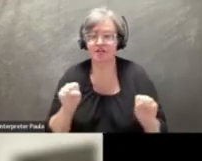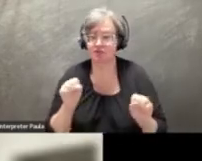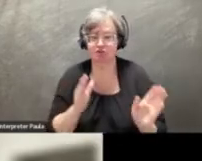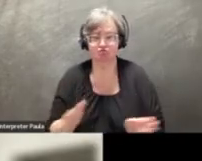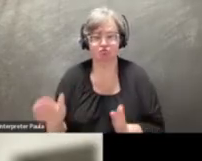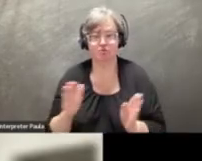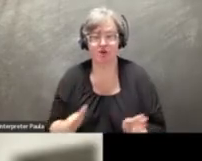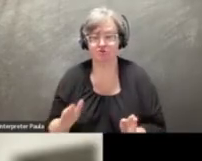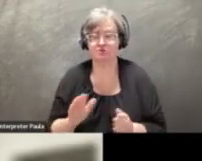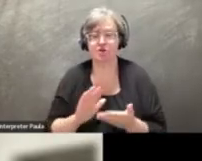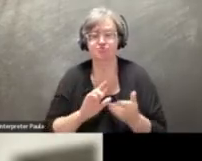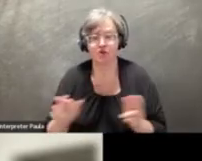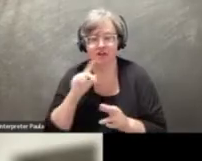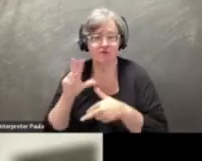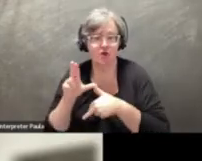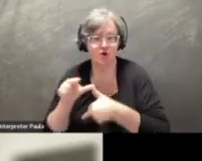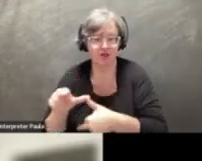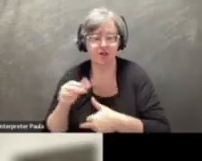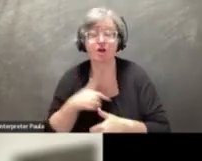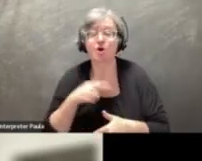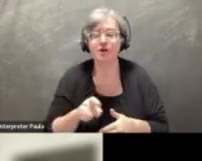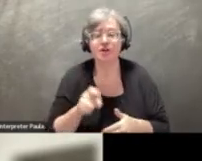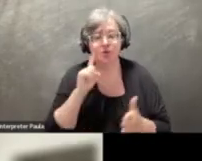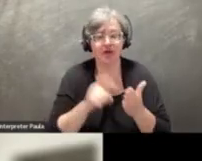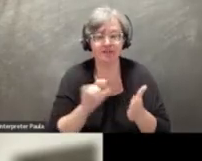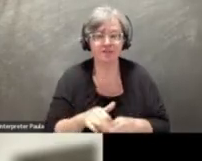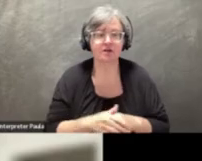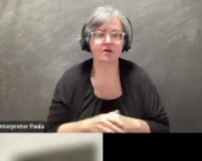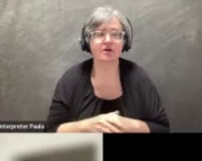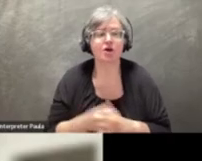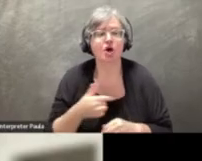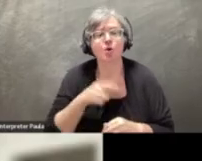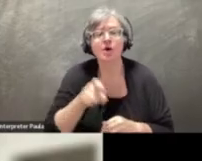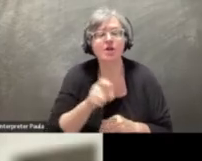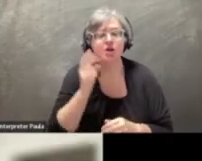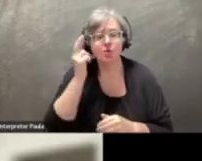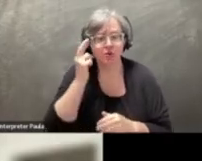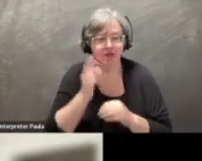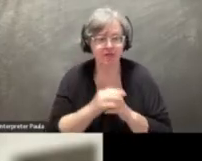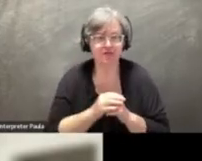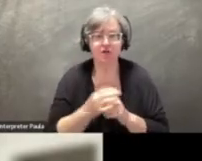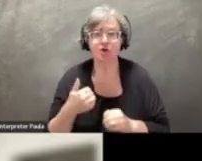need to recognize that, and we need to realize that we are not